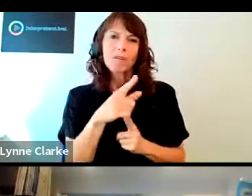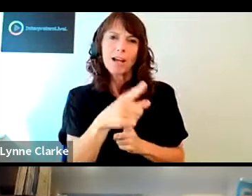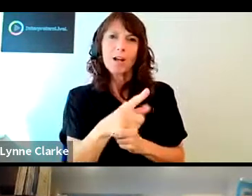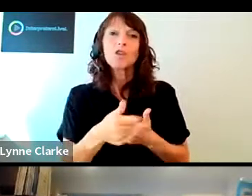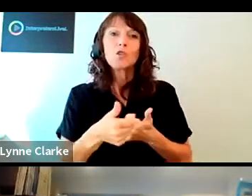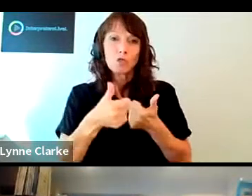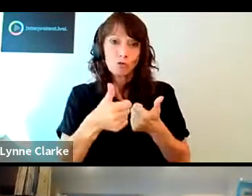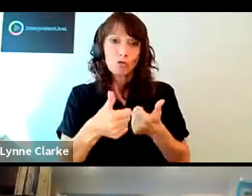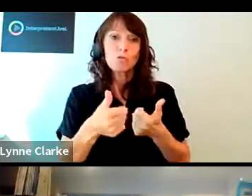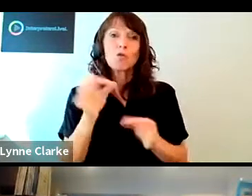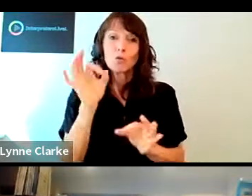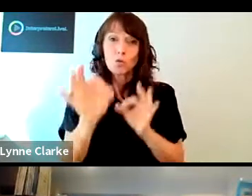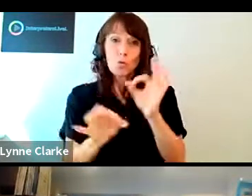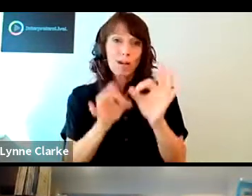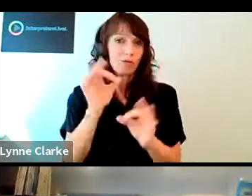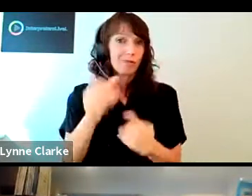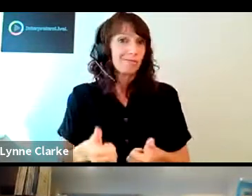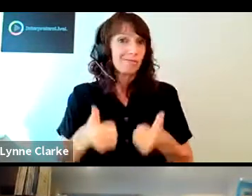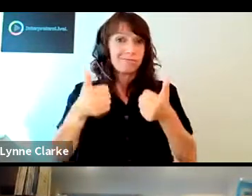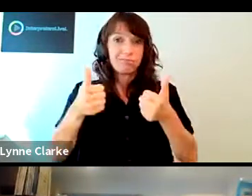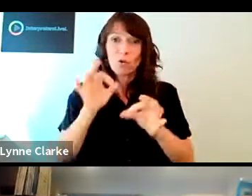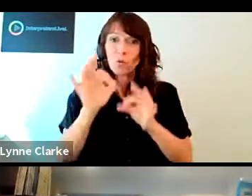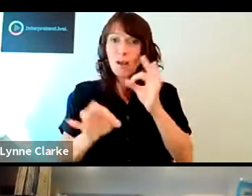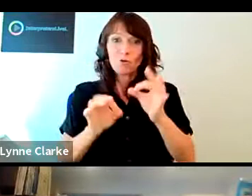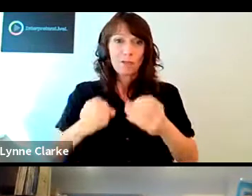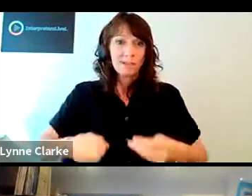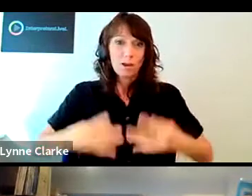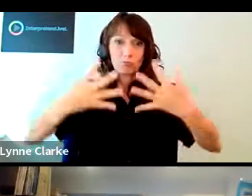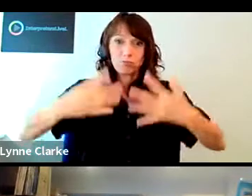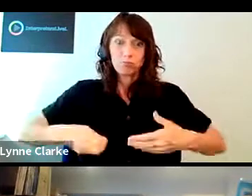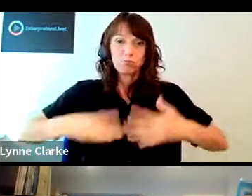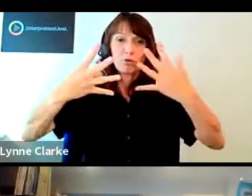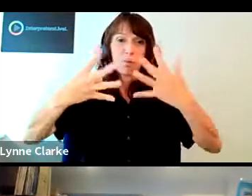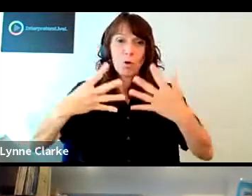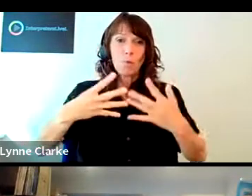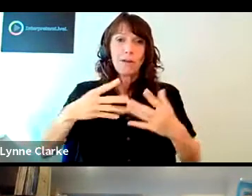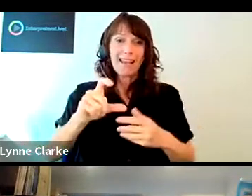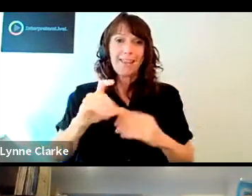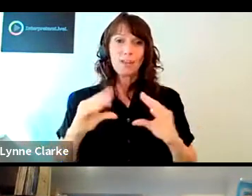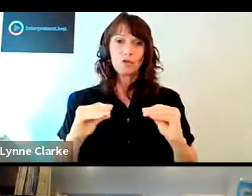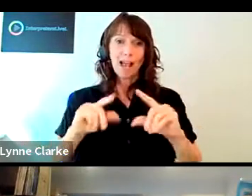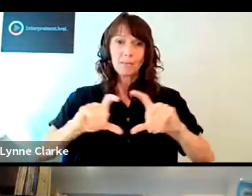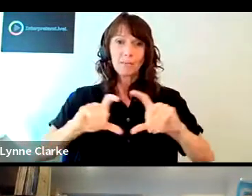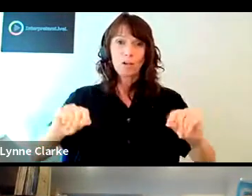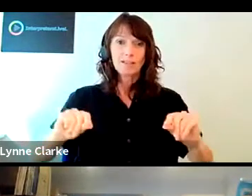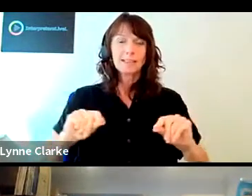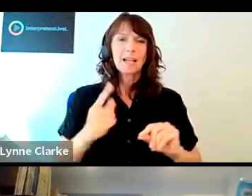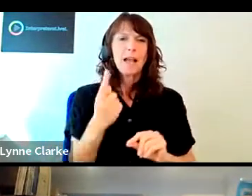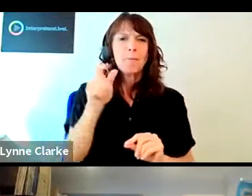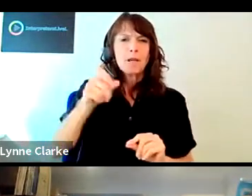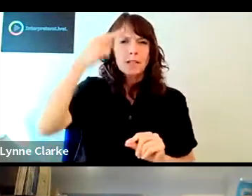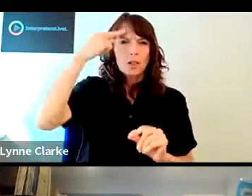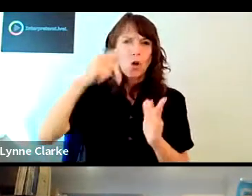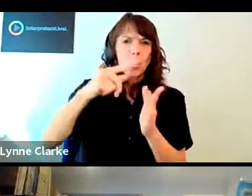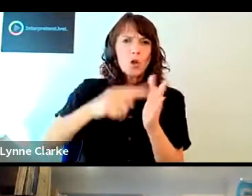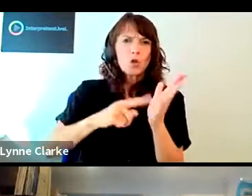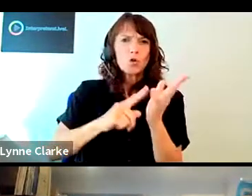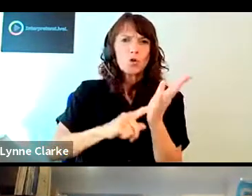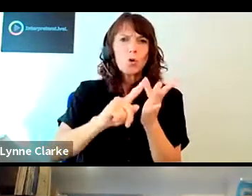the chat. Lori, there's a question from Julia, which said you mentioned taking accessibility